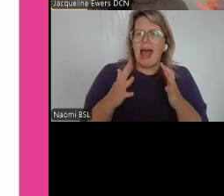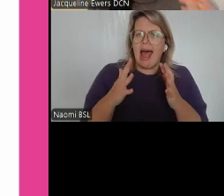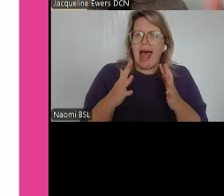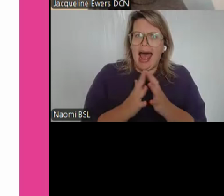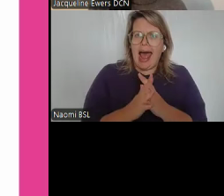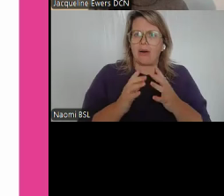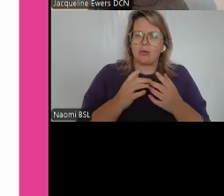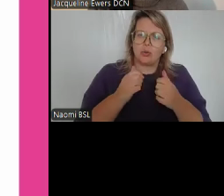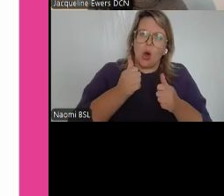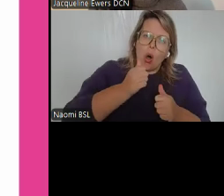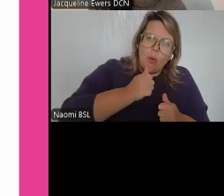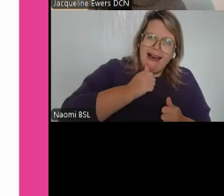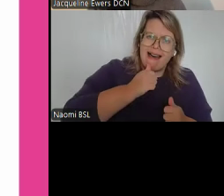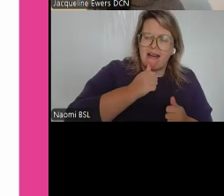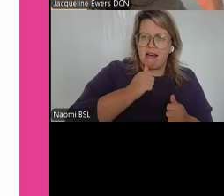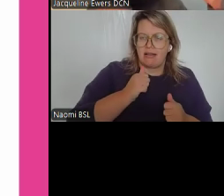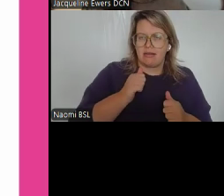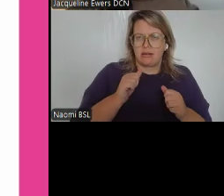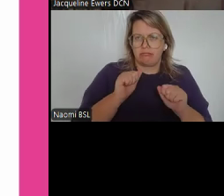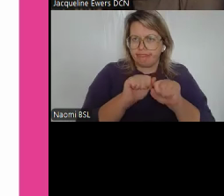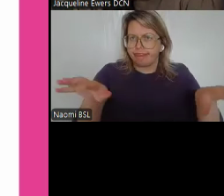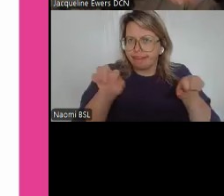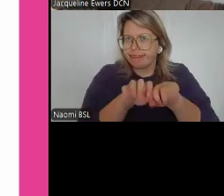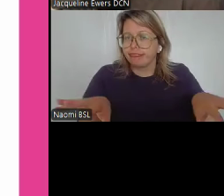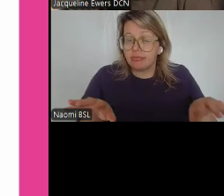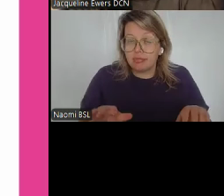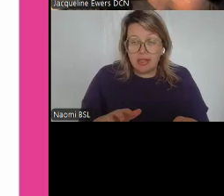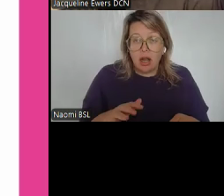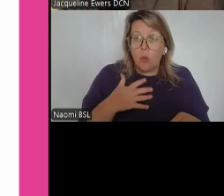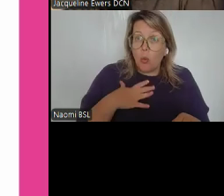Five times, six times more expensive to get new people into your funnel.